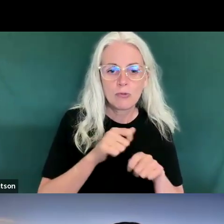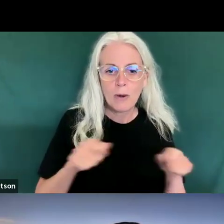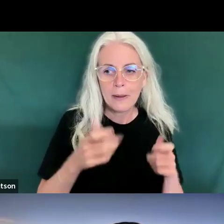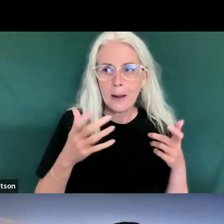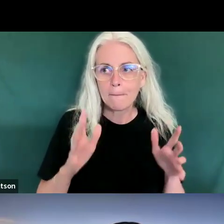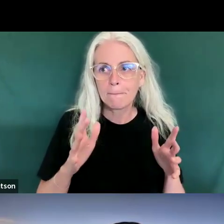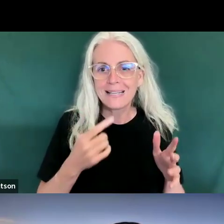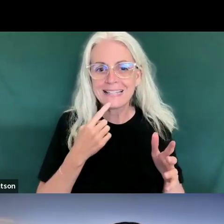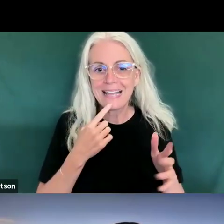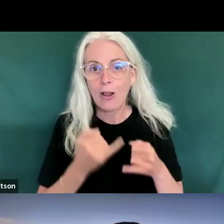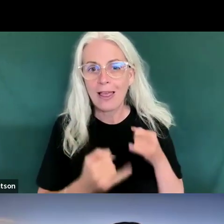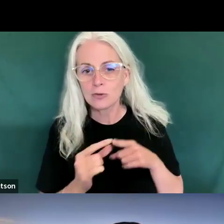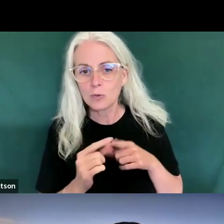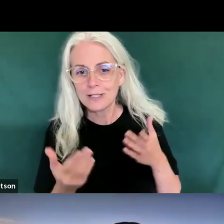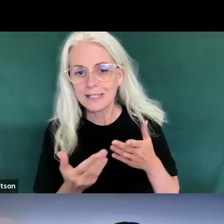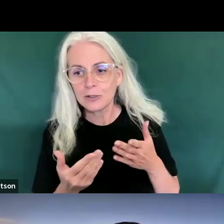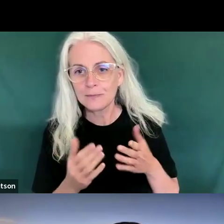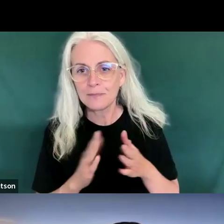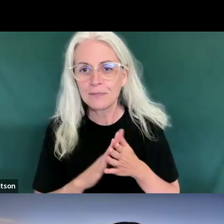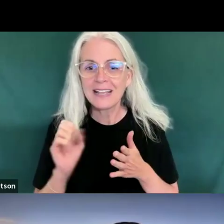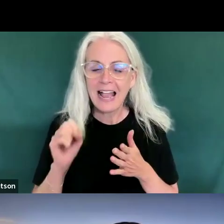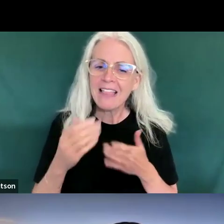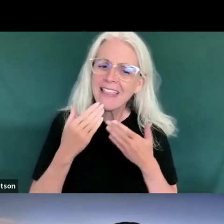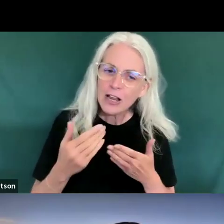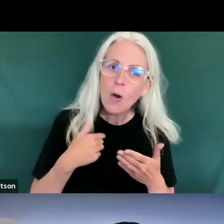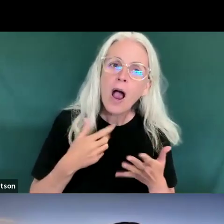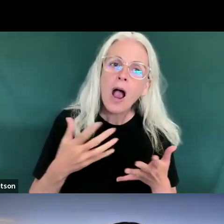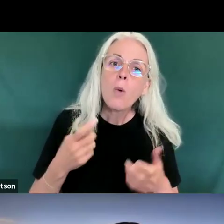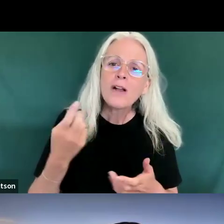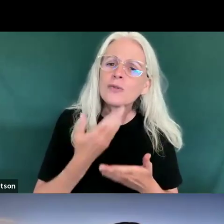you know, say our last words here. Yeah, no, thank you. I want to thank everyone,